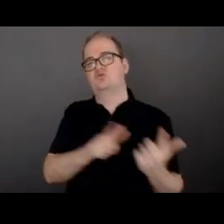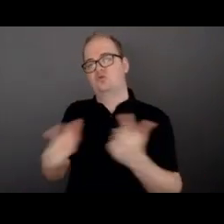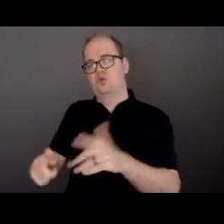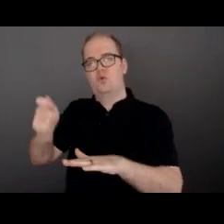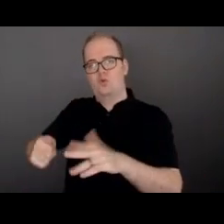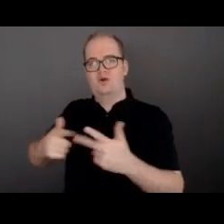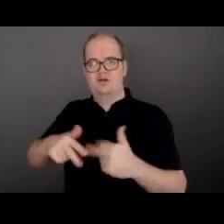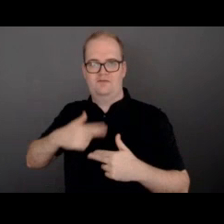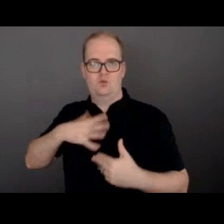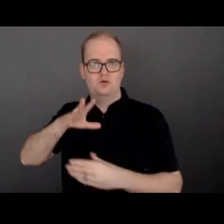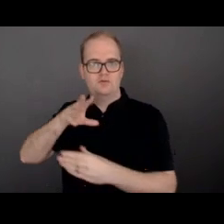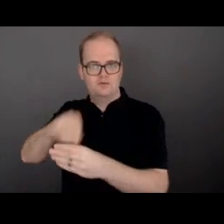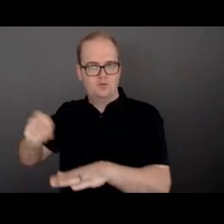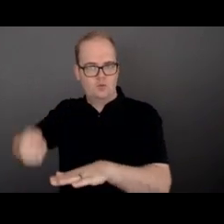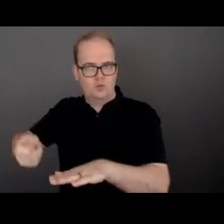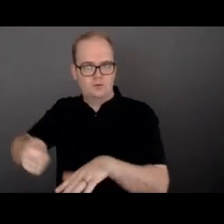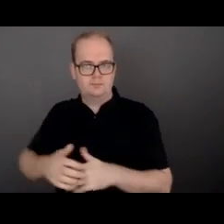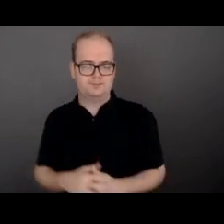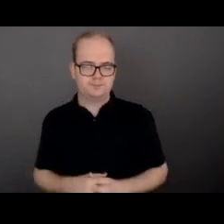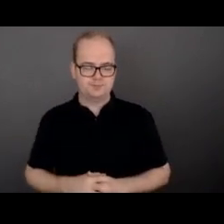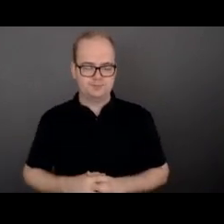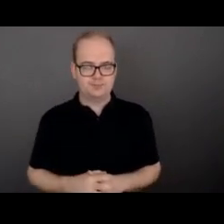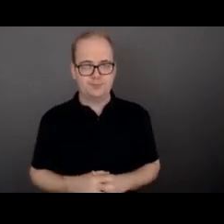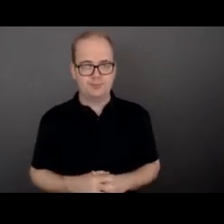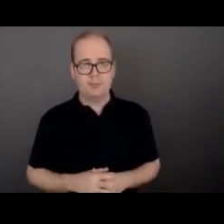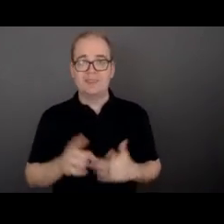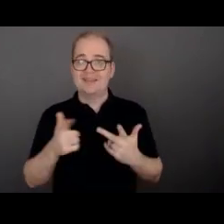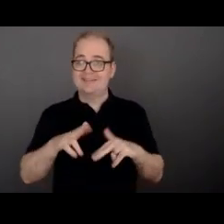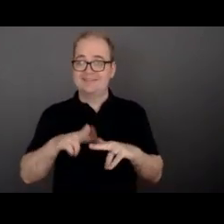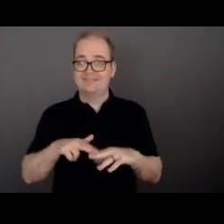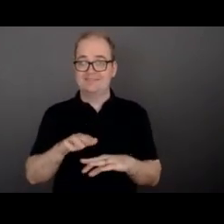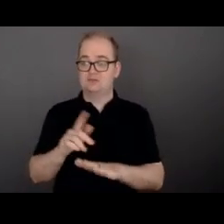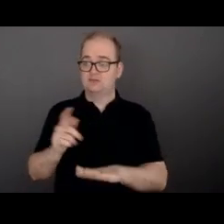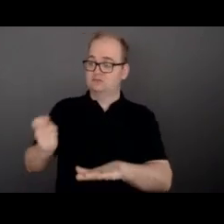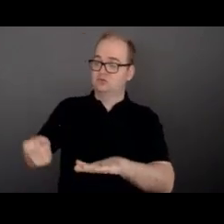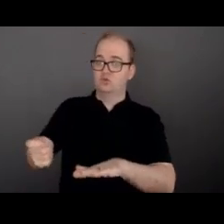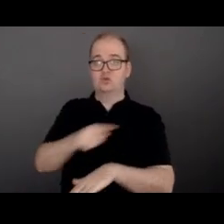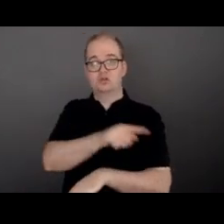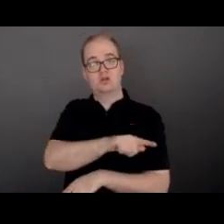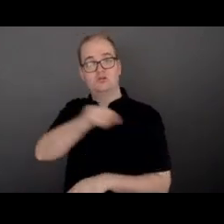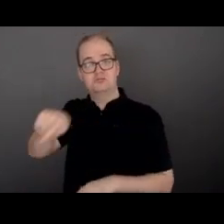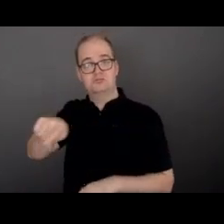Obviously, if they are not at court and they are the respondent, an order might be made